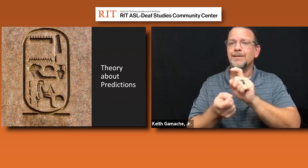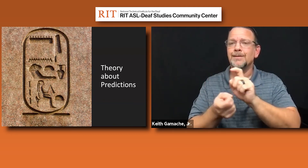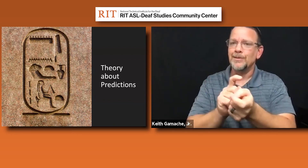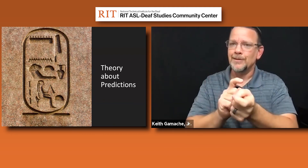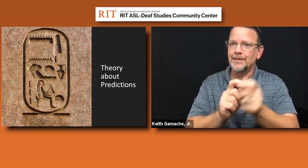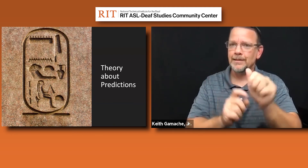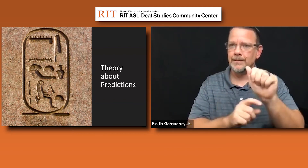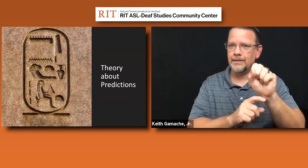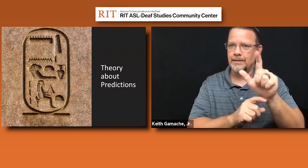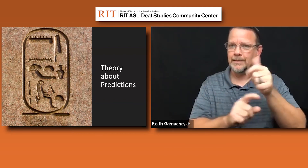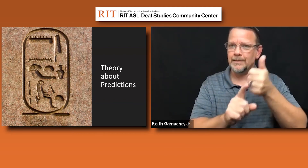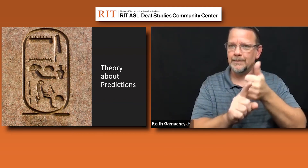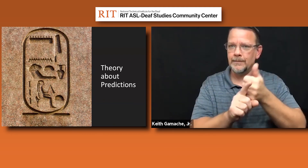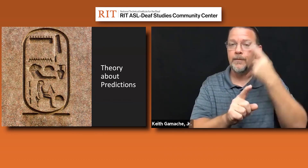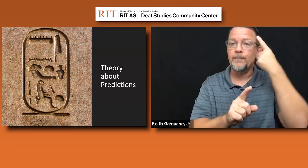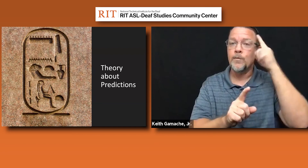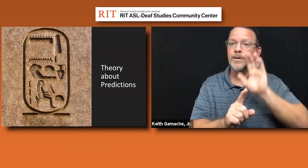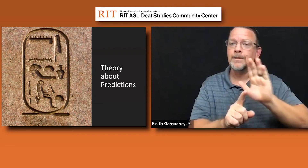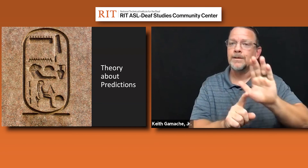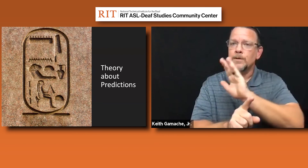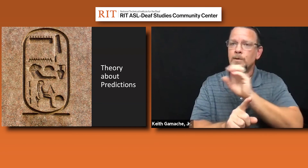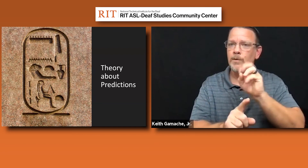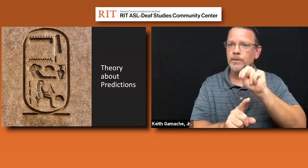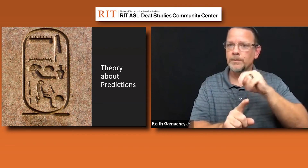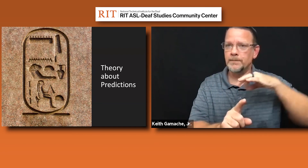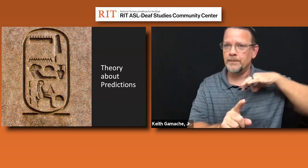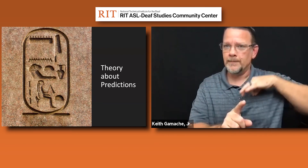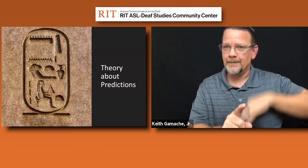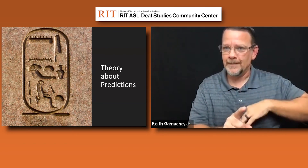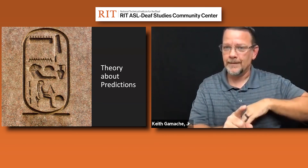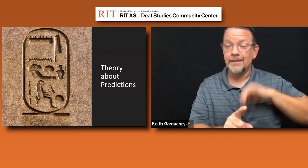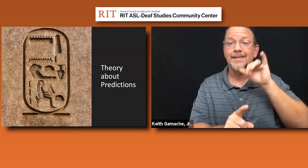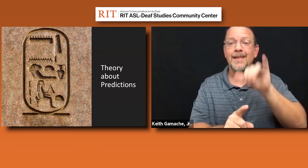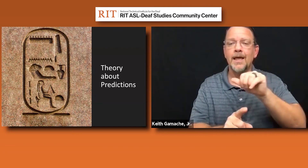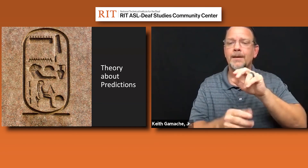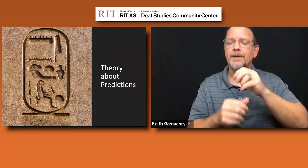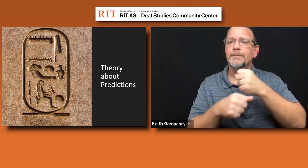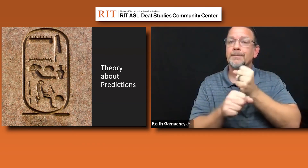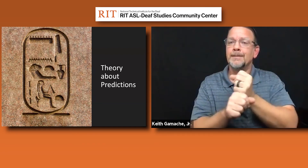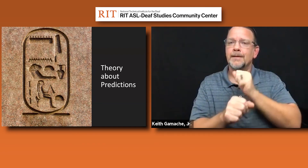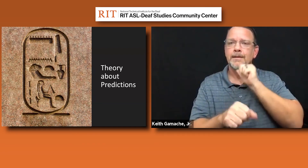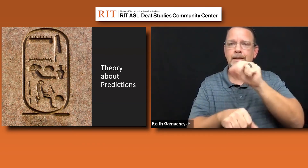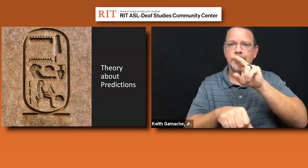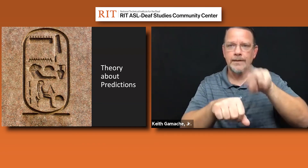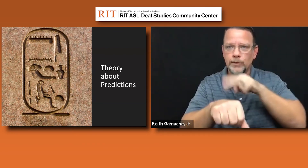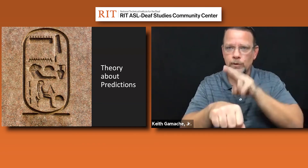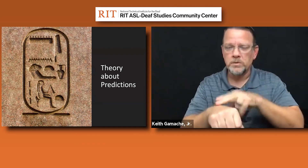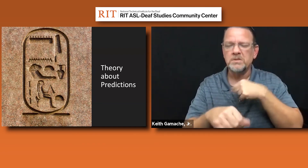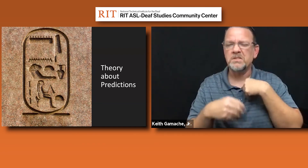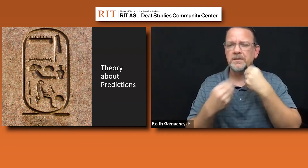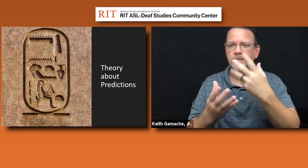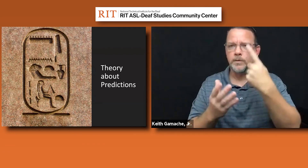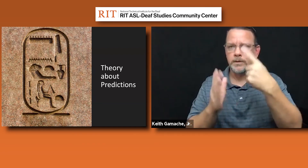especially during interpreting, it changes ASL itself, and sometimes it's done for their own benefit,